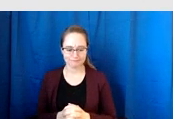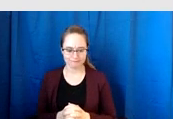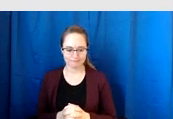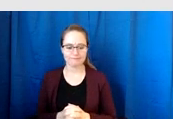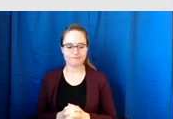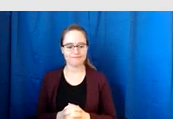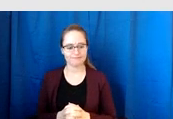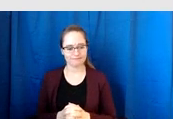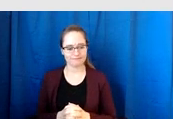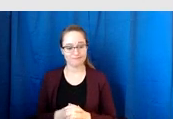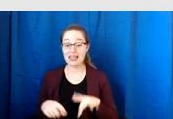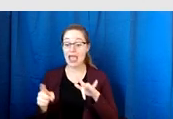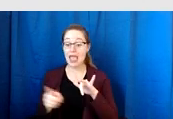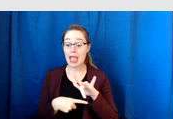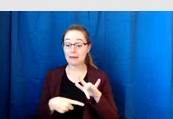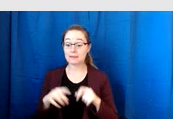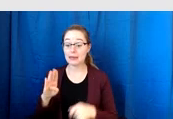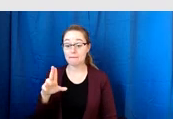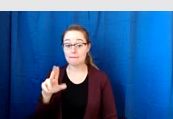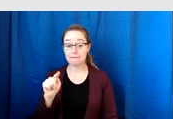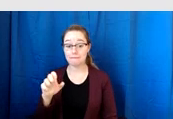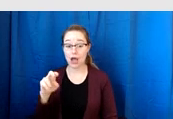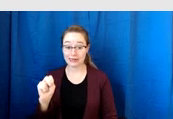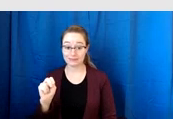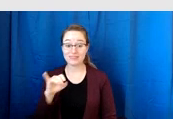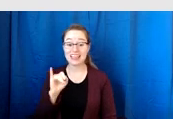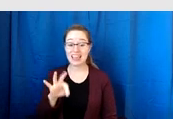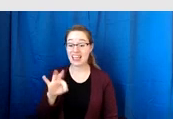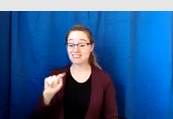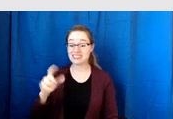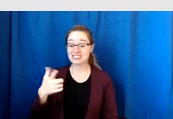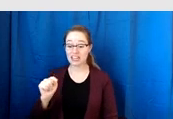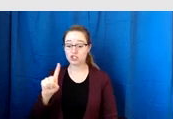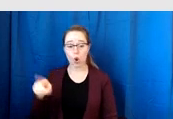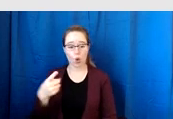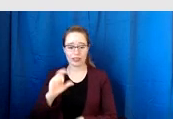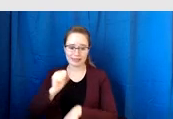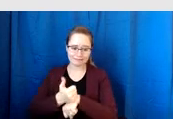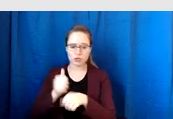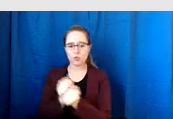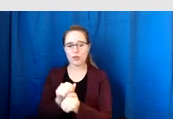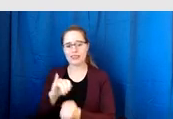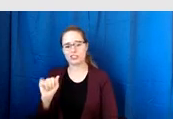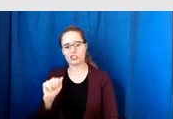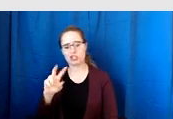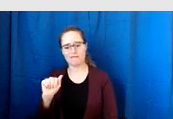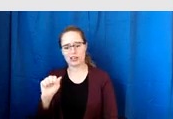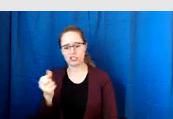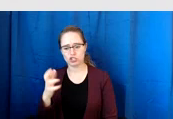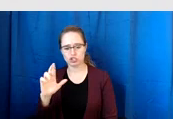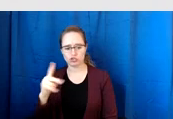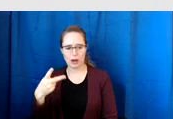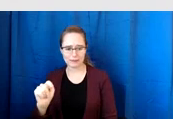Empty button-- buttons whose text was only set by JavaScript. For example, it would just have